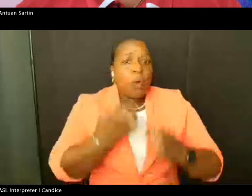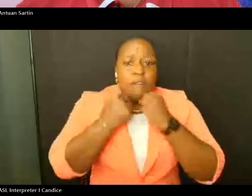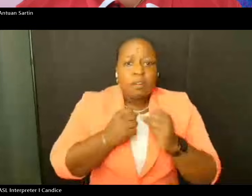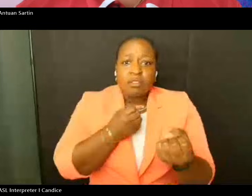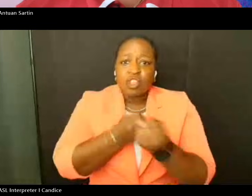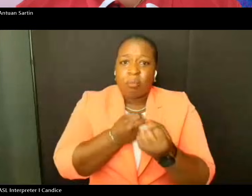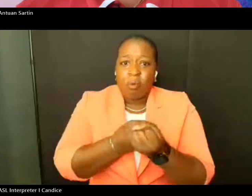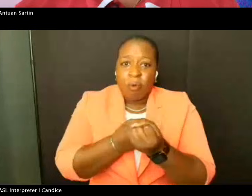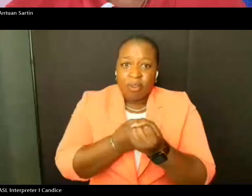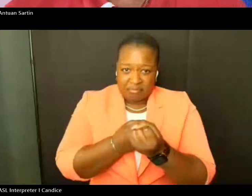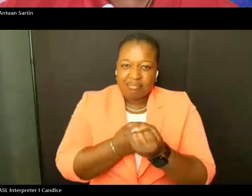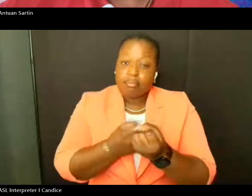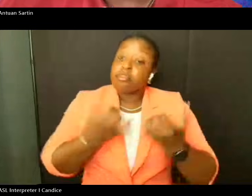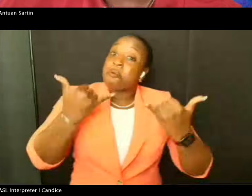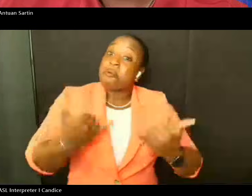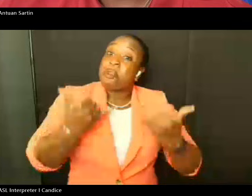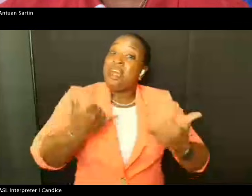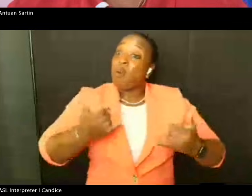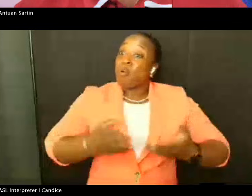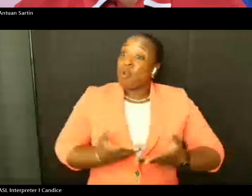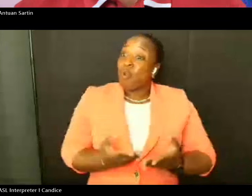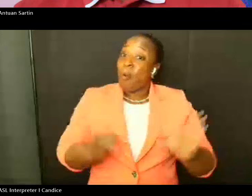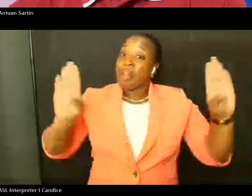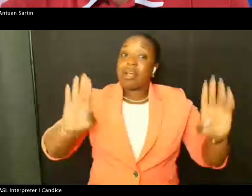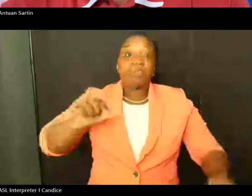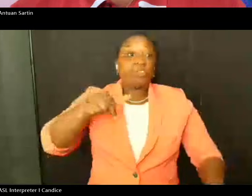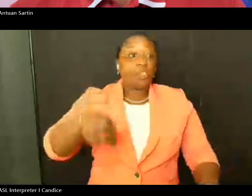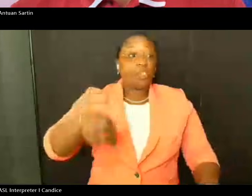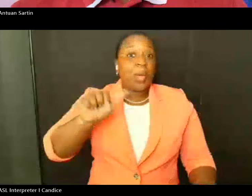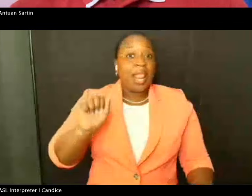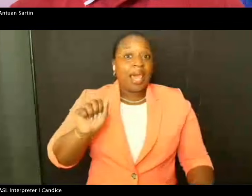waiting to see if there are any questions from the audience. I do have a question for